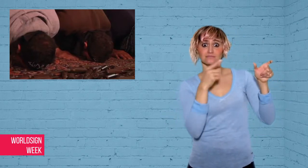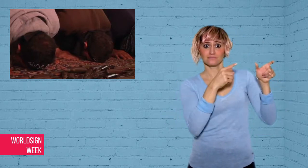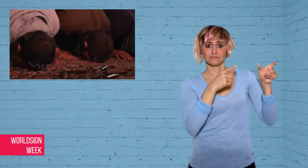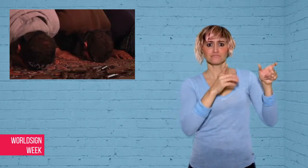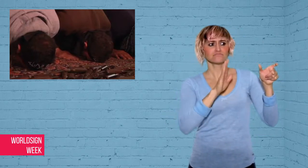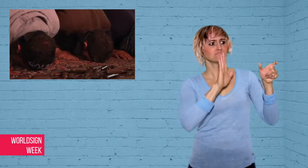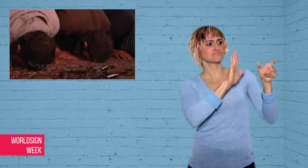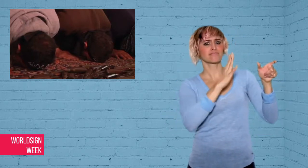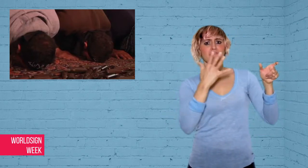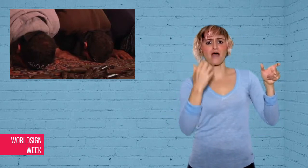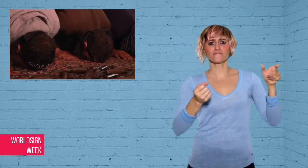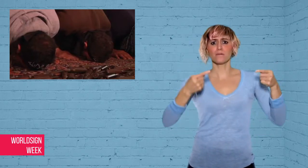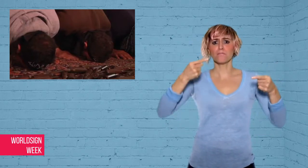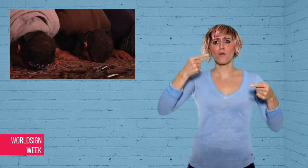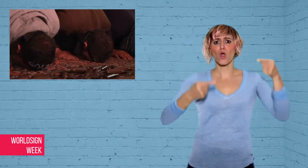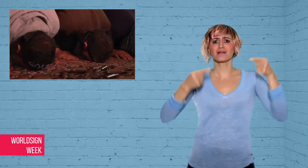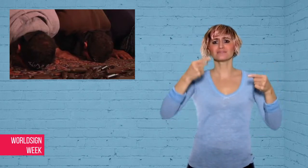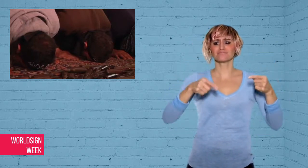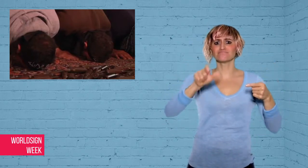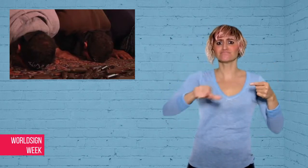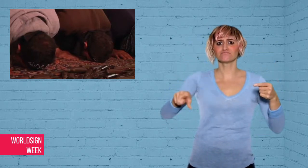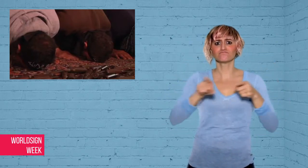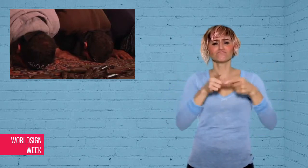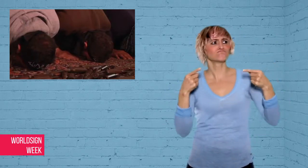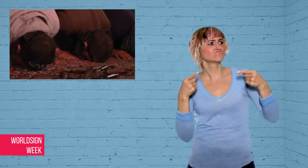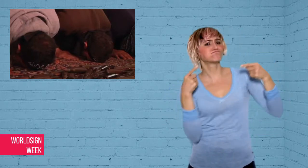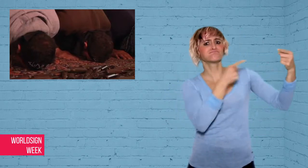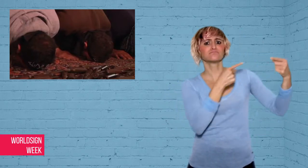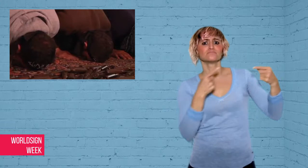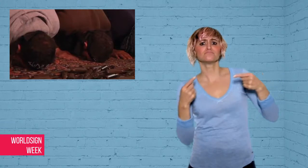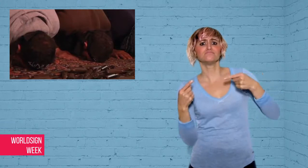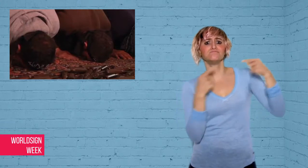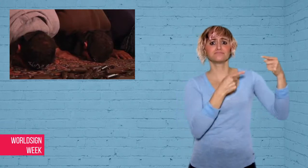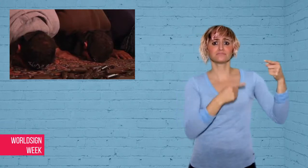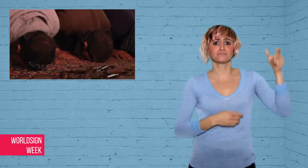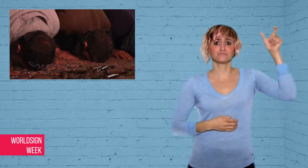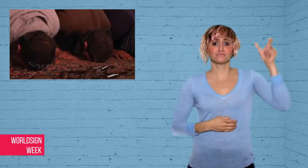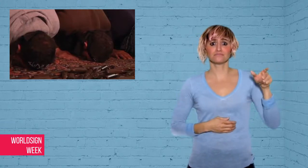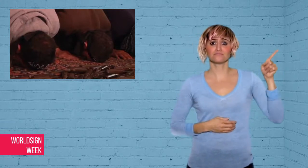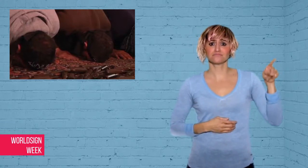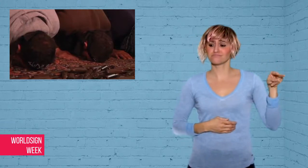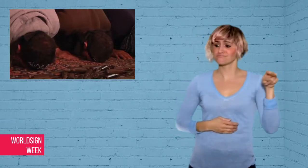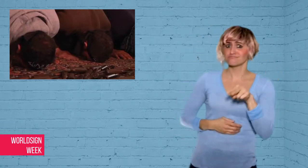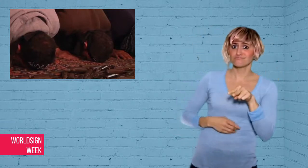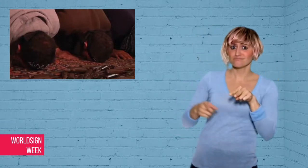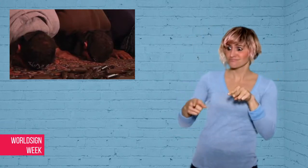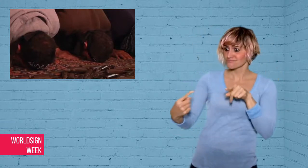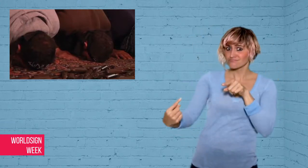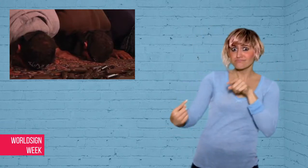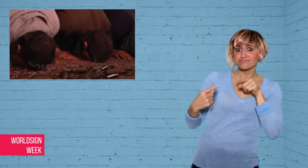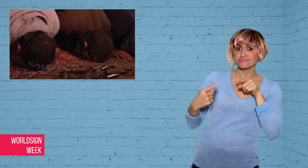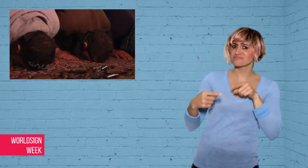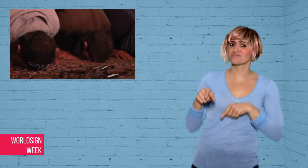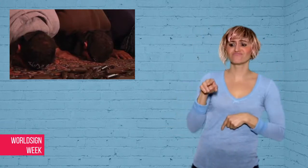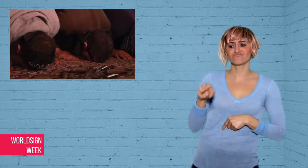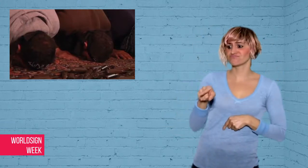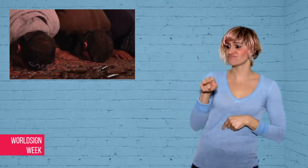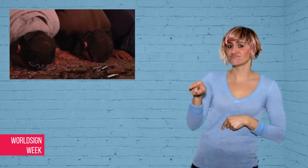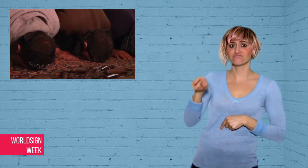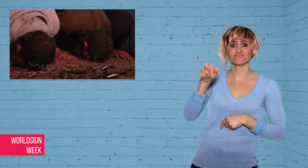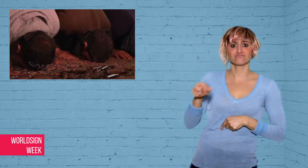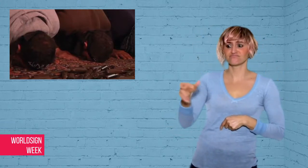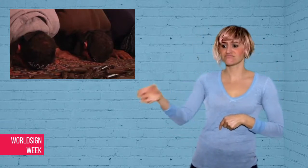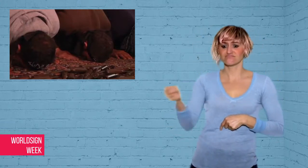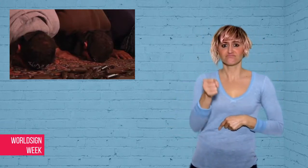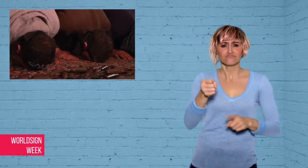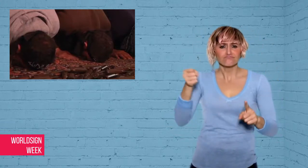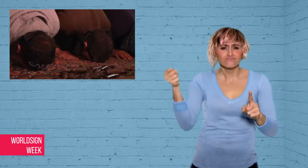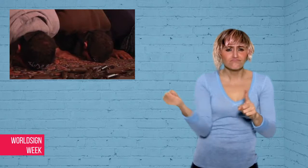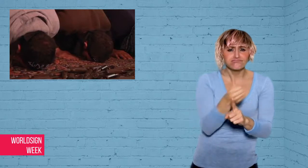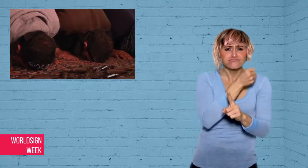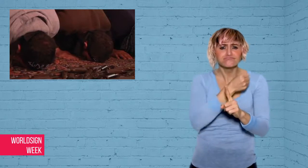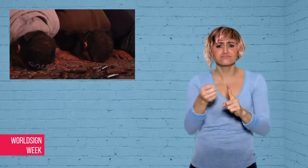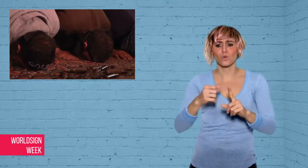is ruled by the dictator Bashar Assad, who